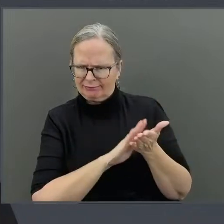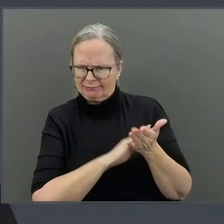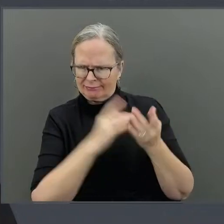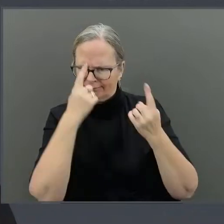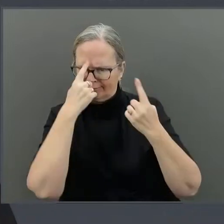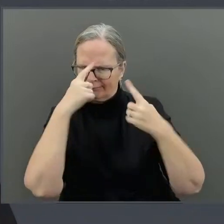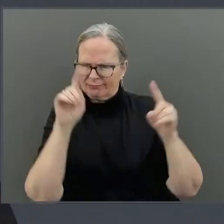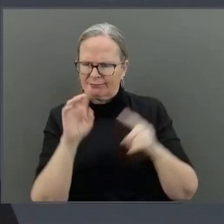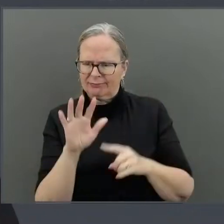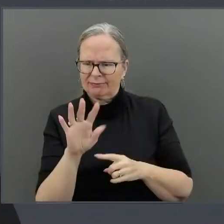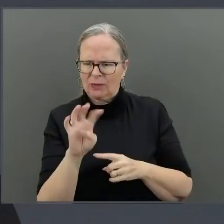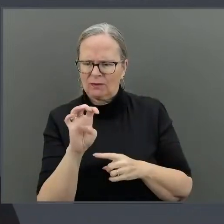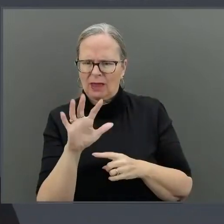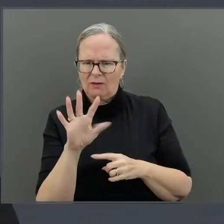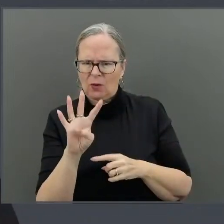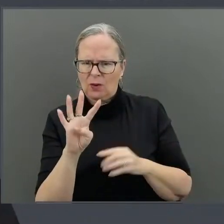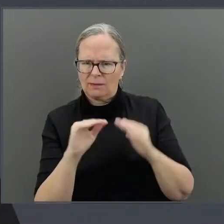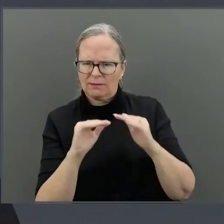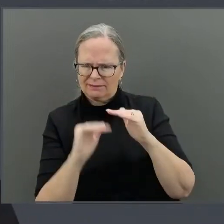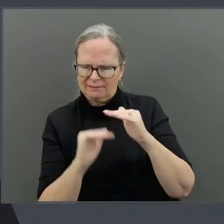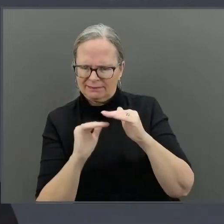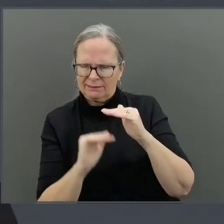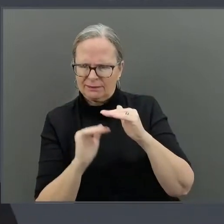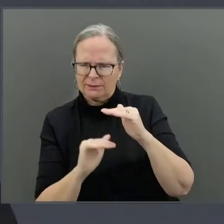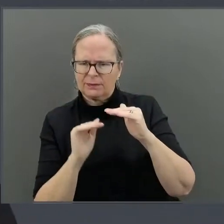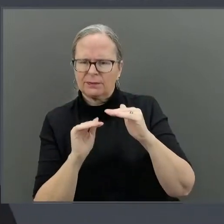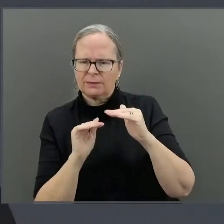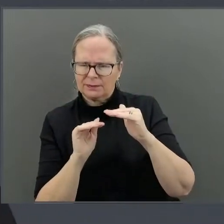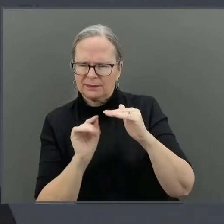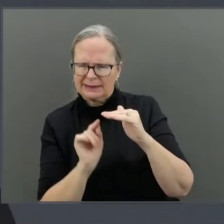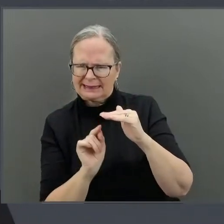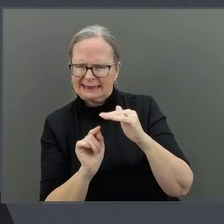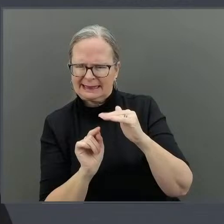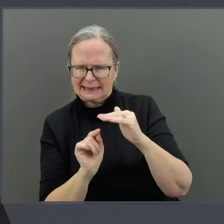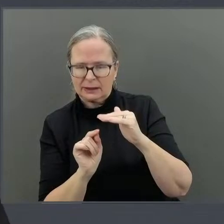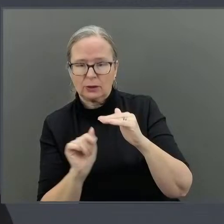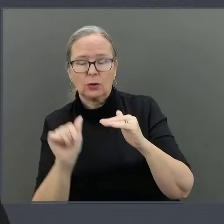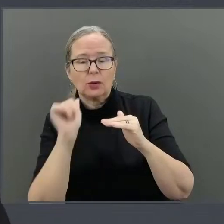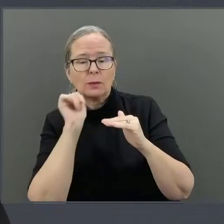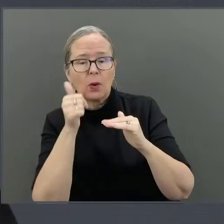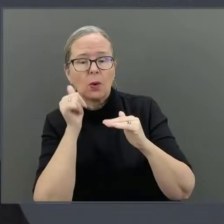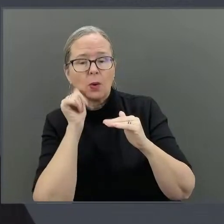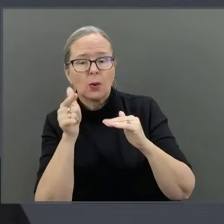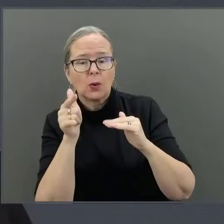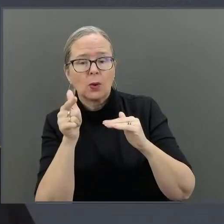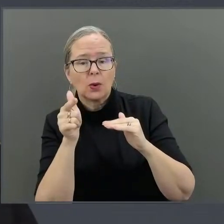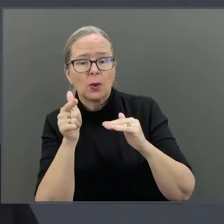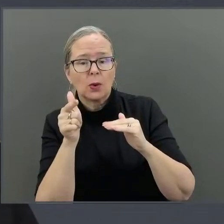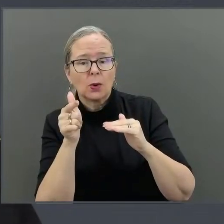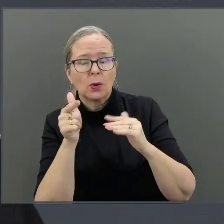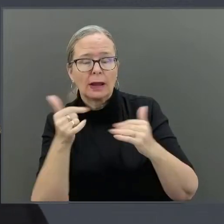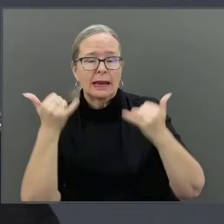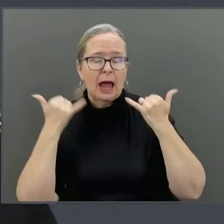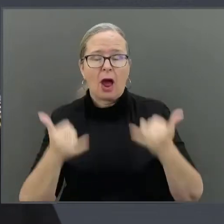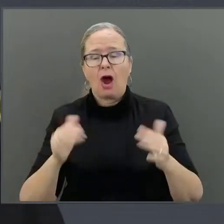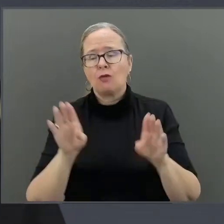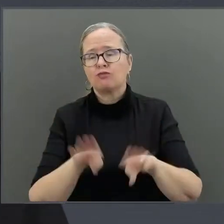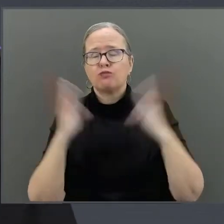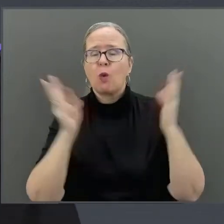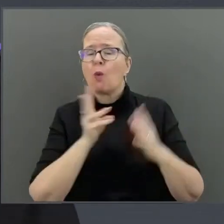to conserve water as you have been make every drop count as we mentioned yesterday we have